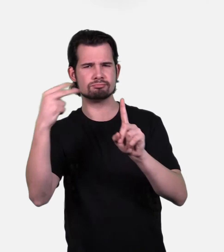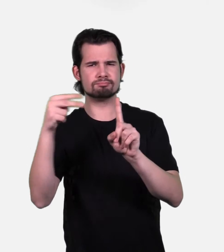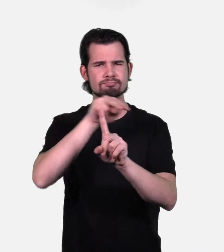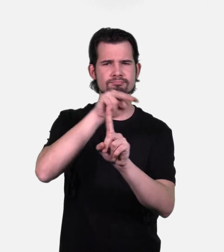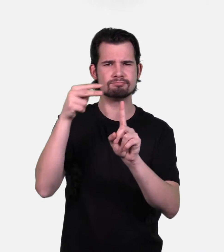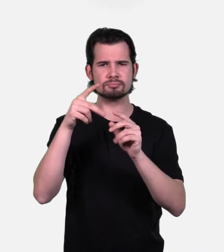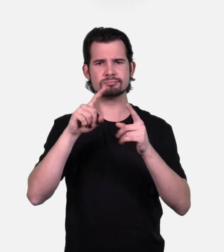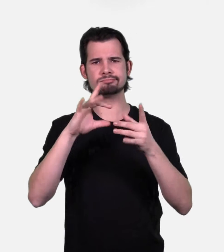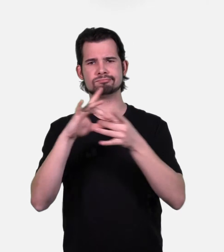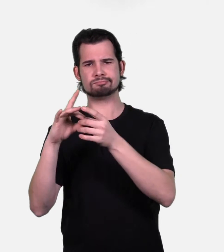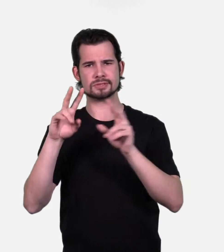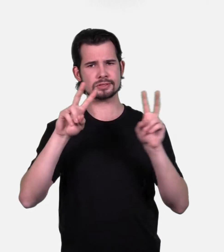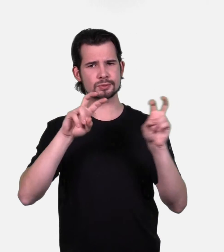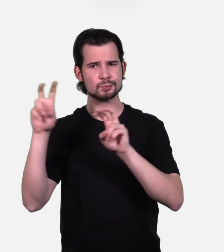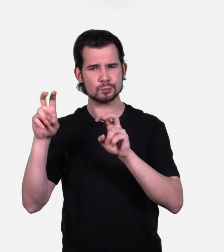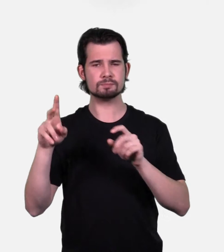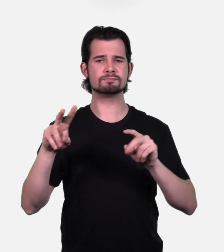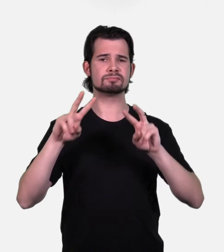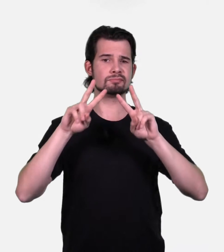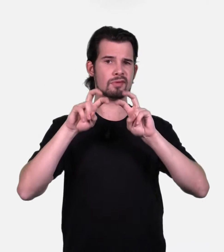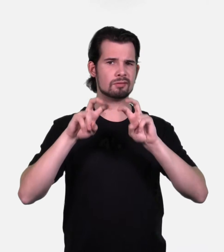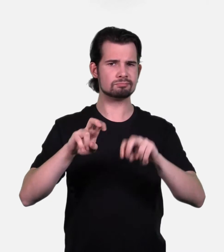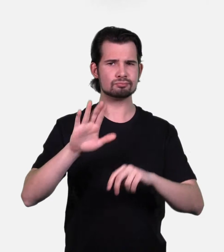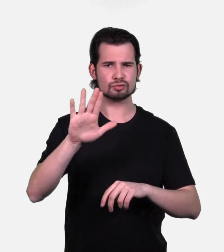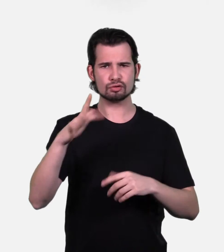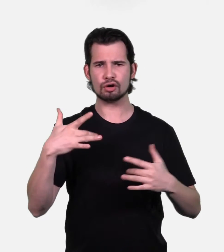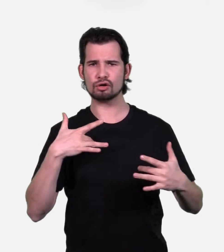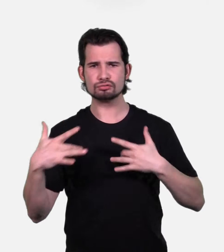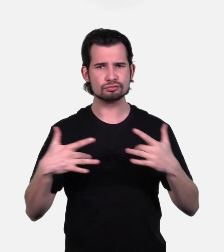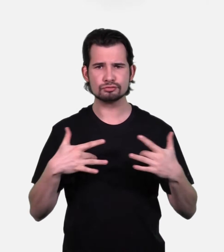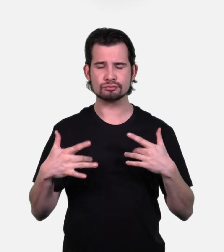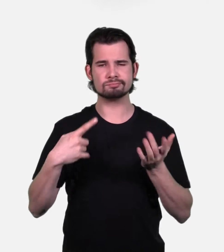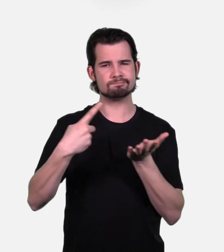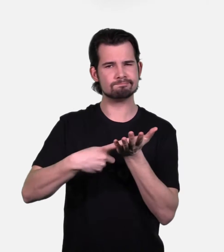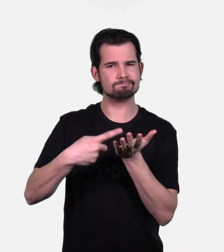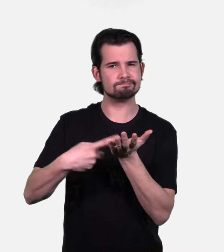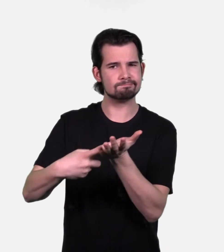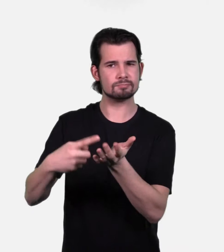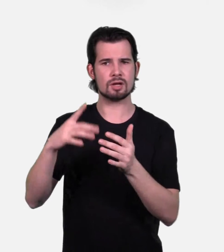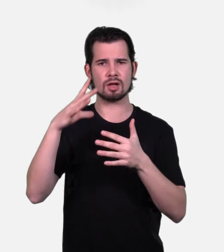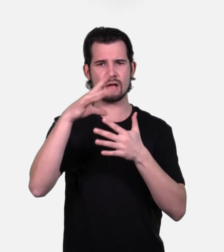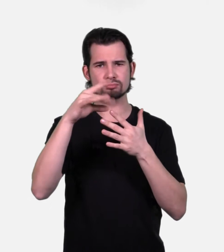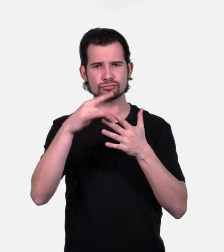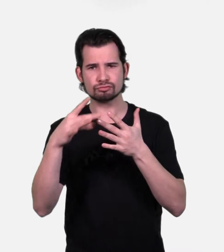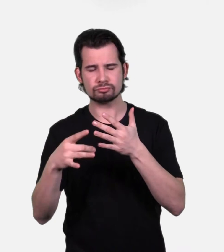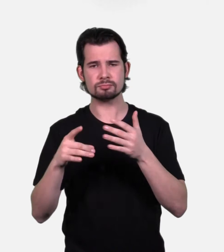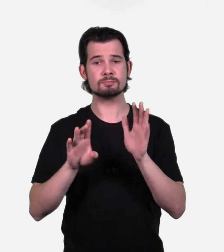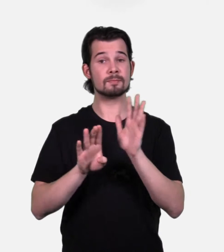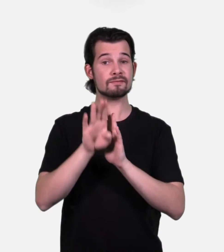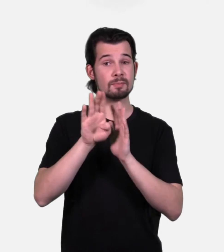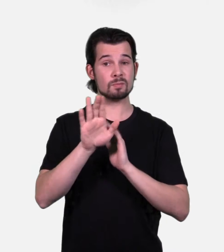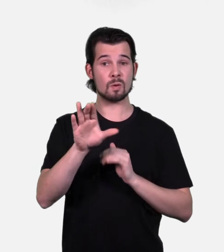examine your concerns, explore some options, and develop your own solutions